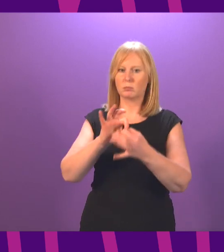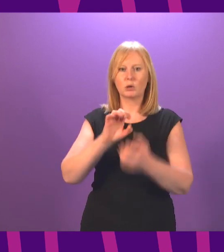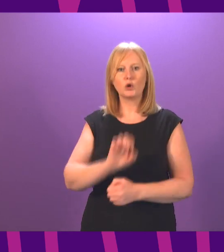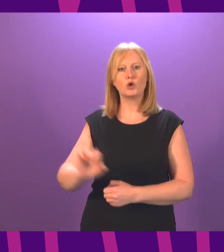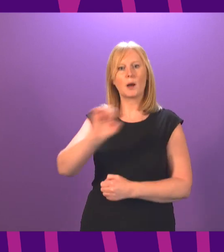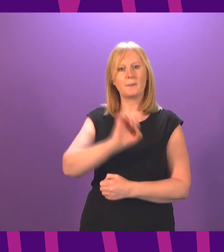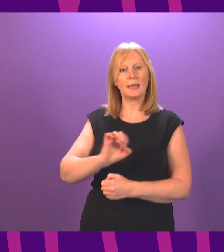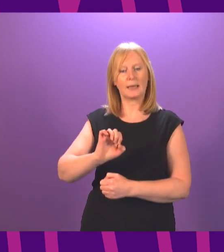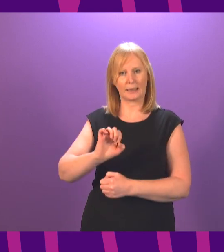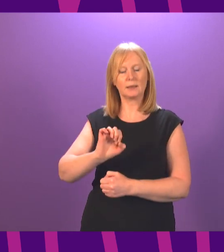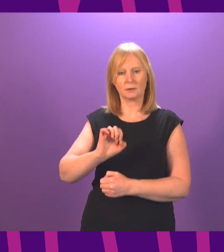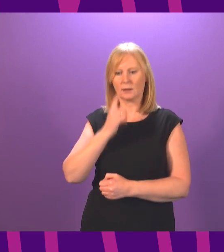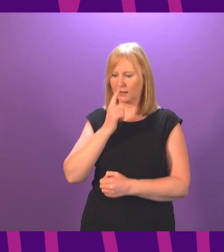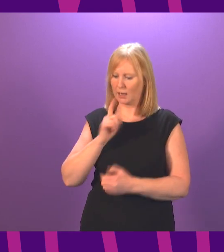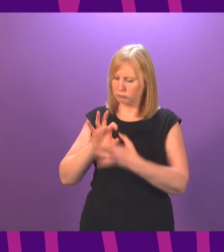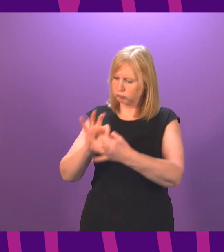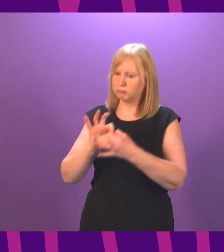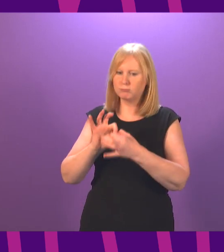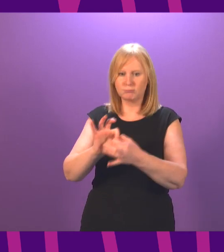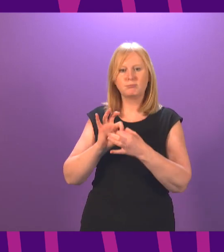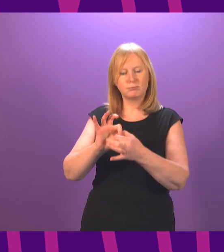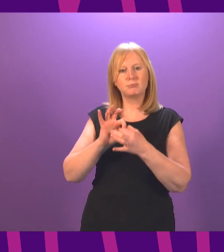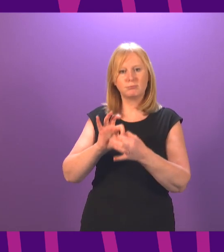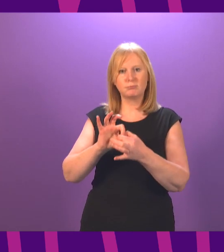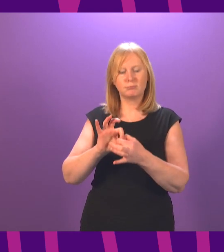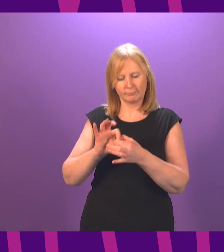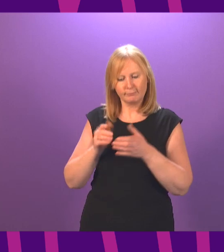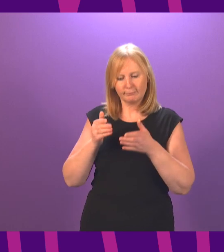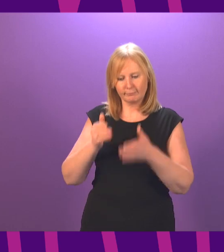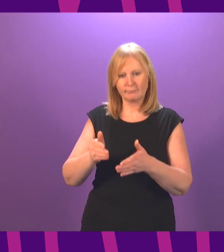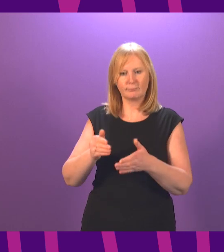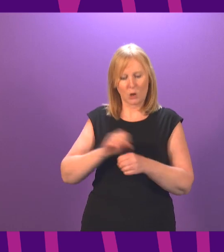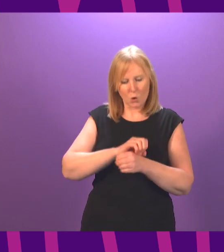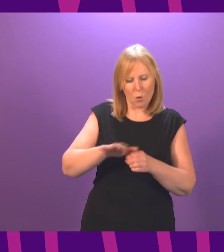European Union, working together where we need to, including on matters such as Covid,